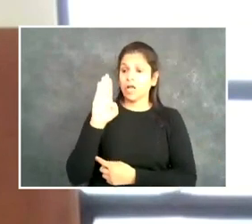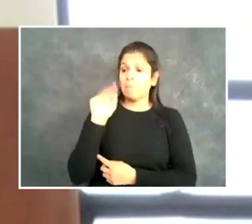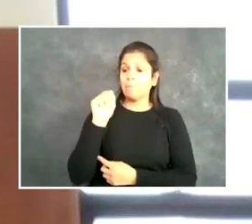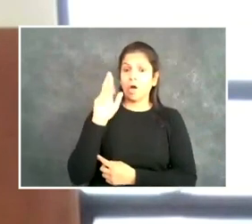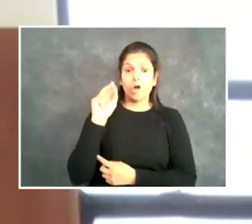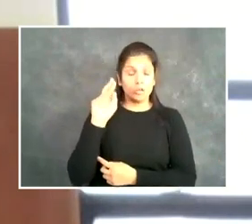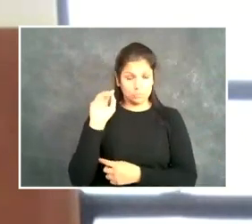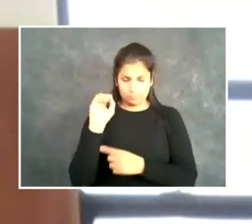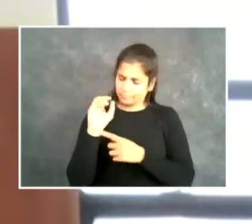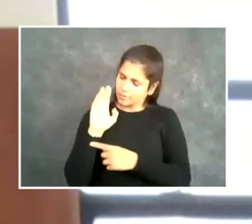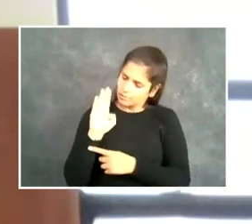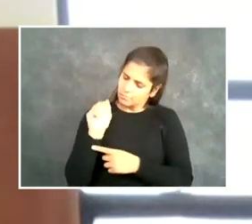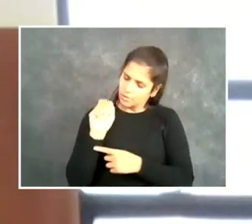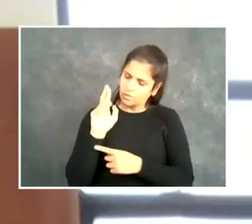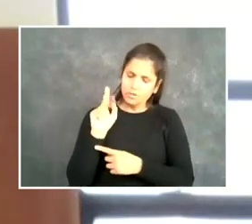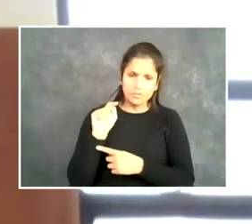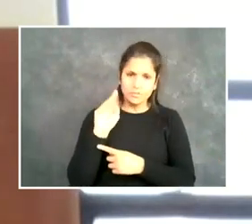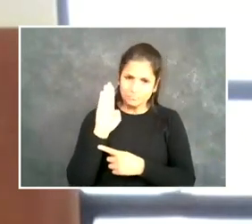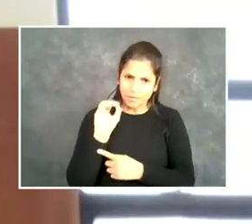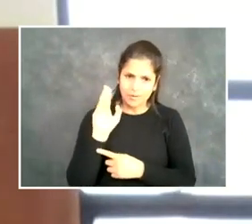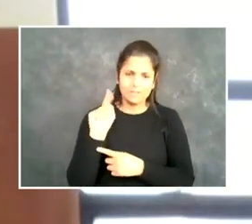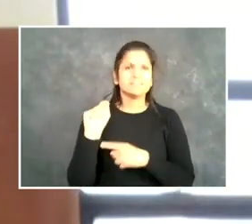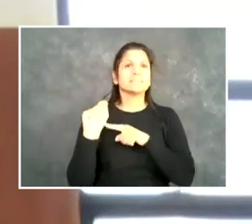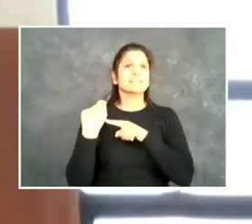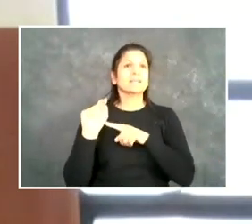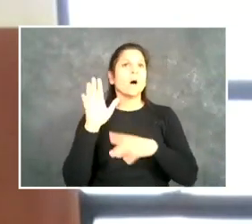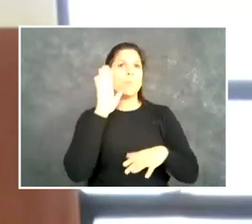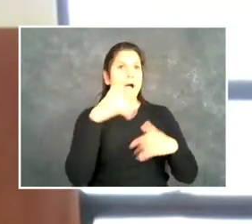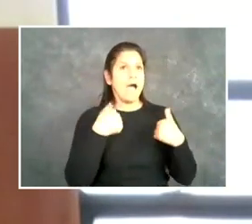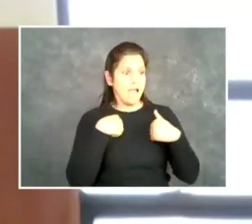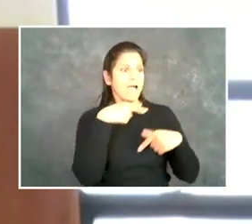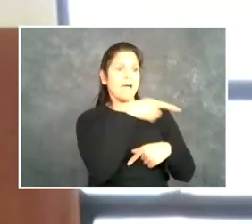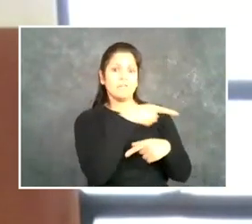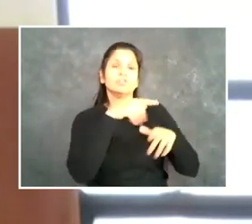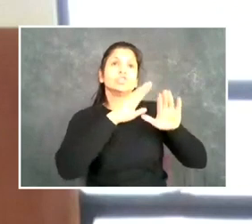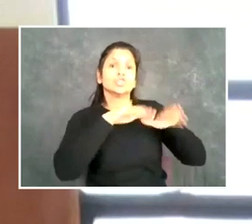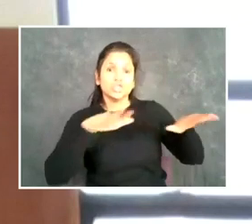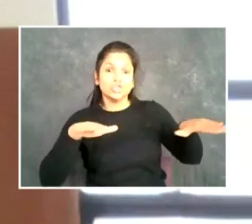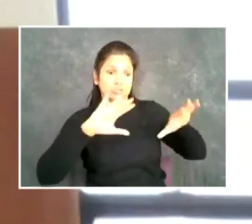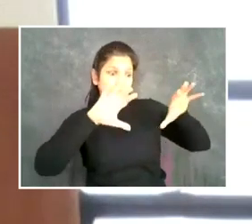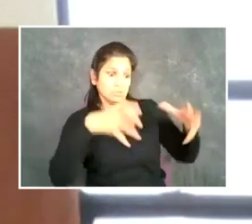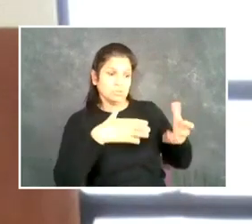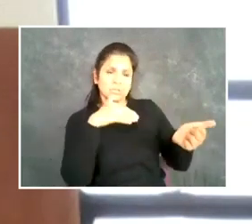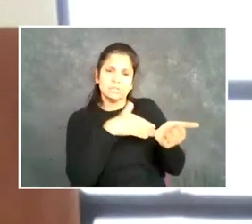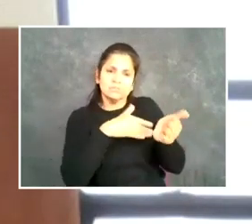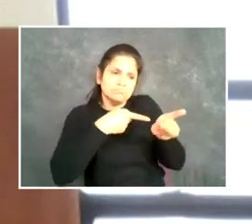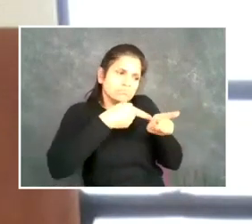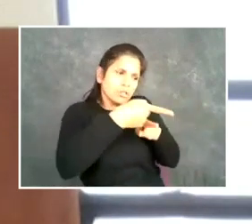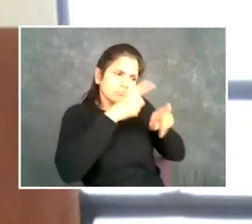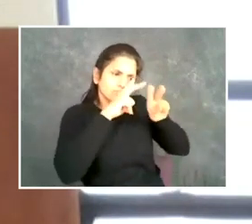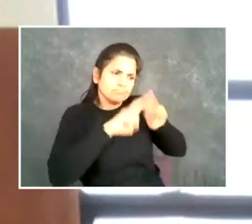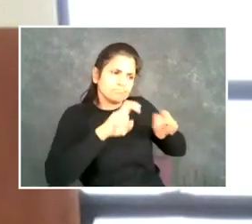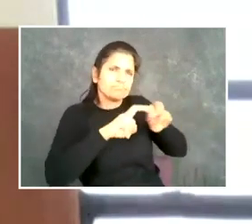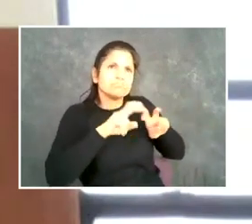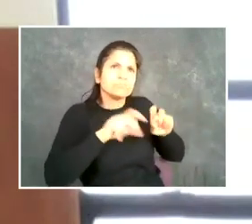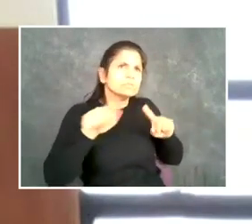NOT AFFECT OUR YOUNG PATIENTS NEARLY AS MUCH AS THE OLDER PATIENTS WITH COMORBIDITIES. AS DR. BARBOT MENTIONED, WE ARE PAYING ATTENTION THROUGH THE